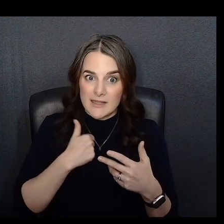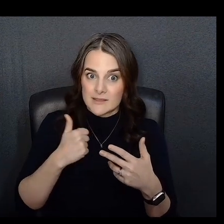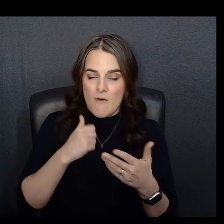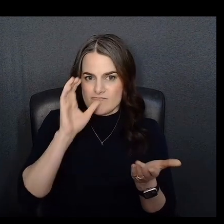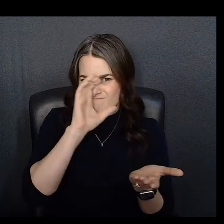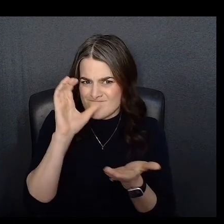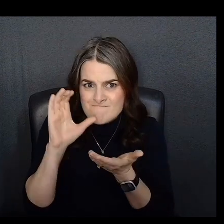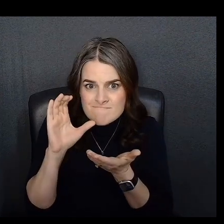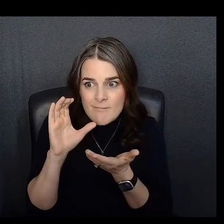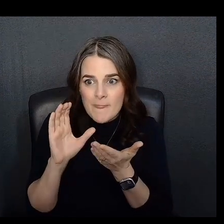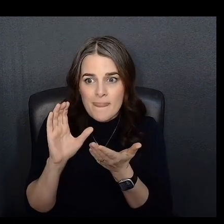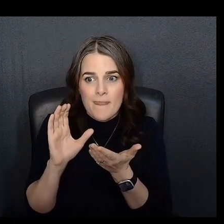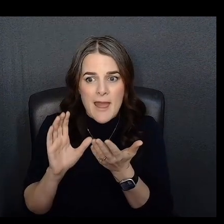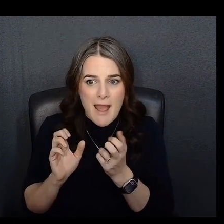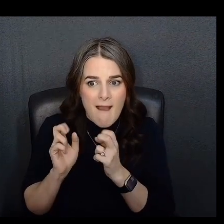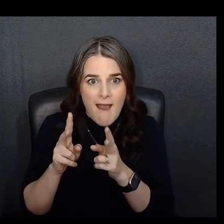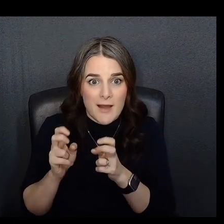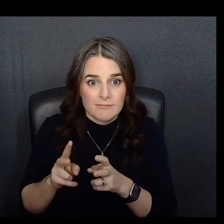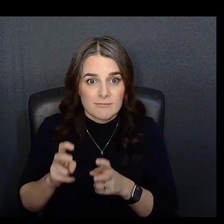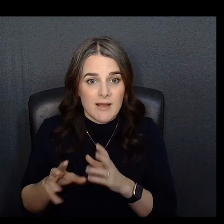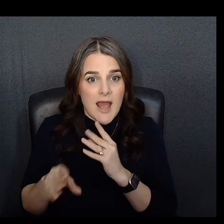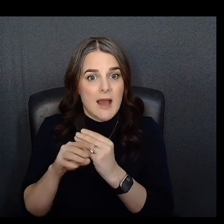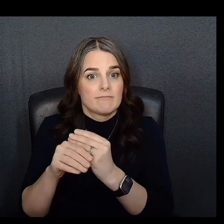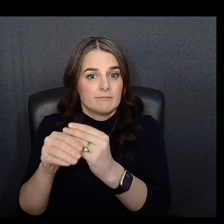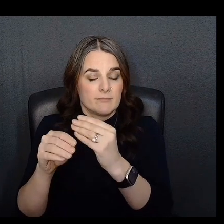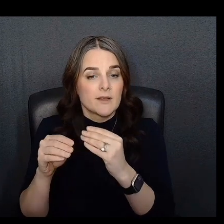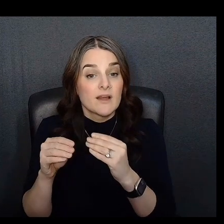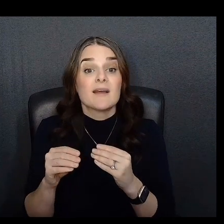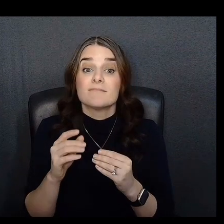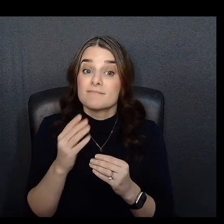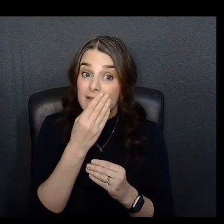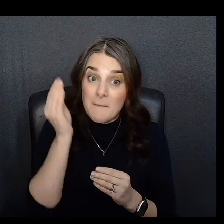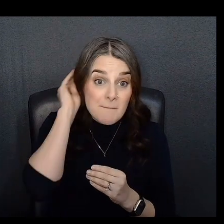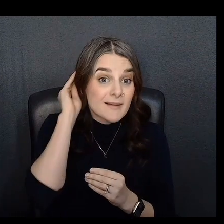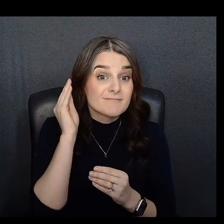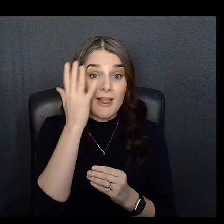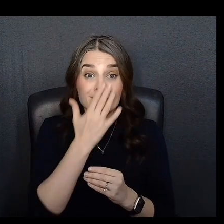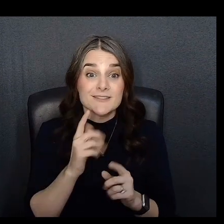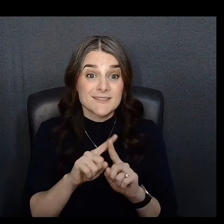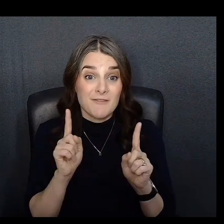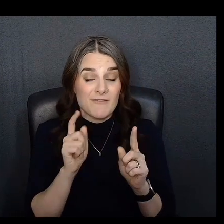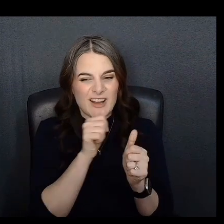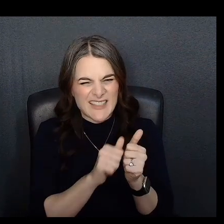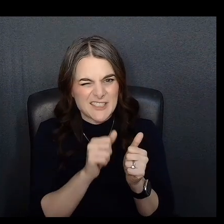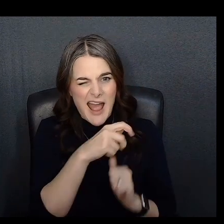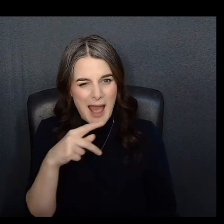So just keep that in mind, that that looks different for every app. So this is Proloquo, so not Proloquo2Go,